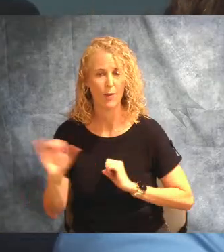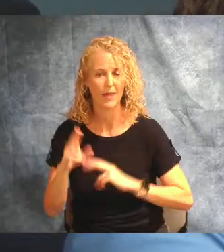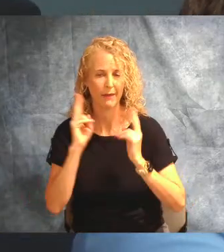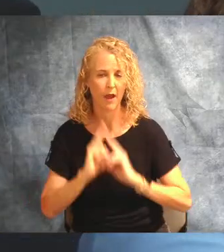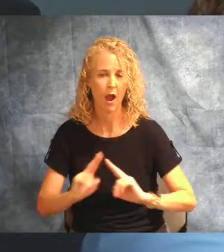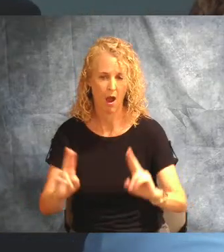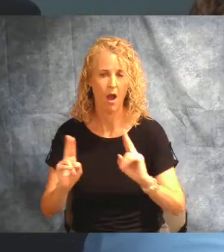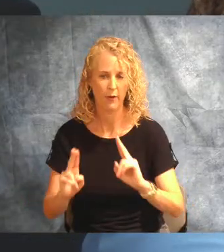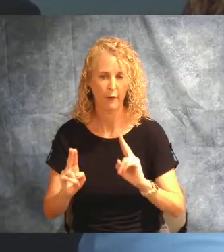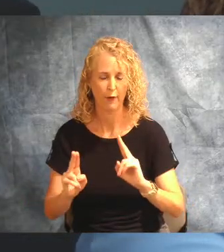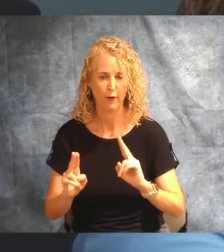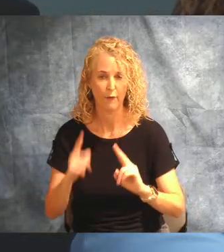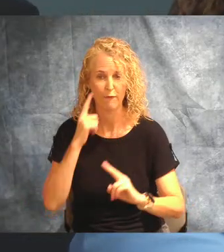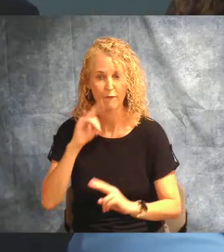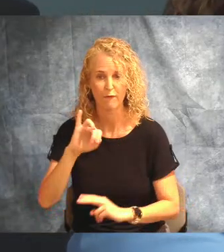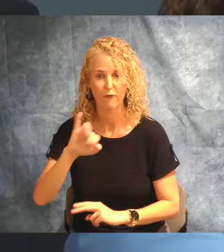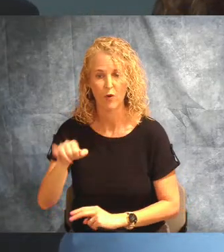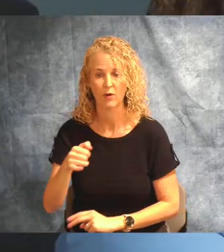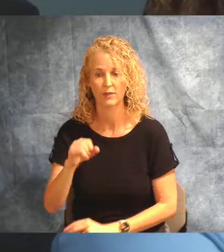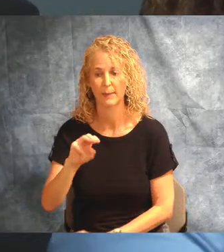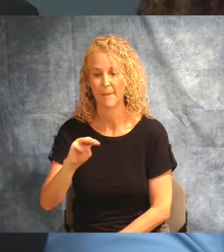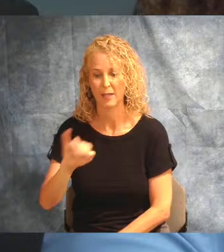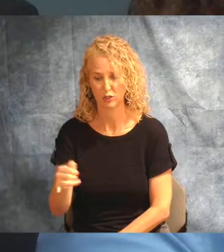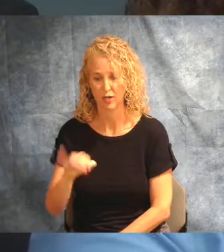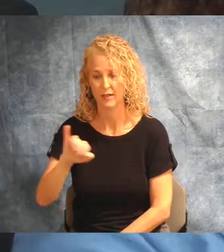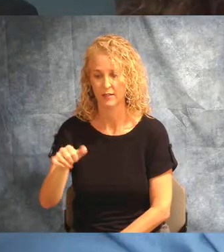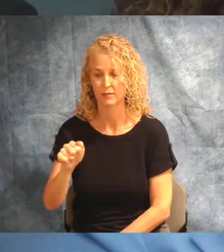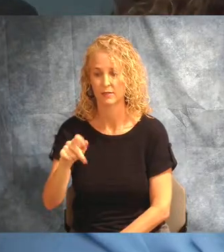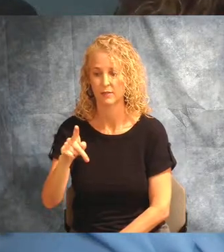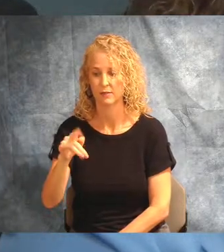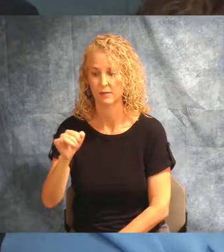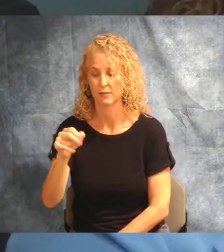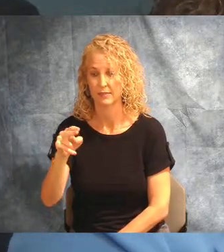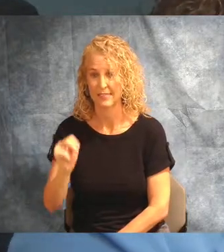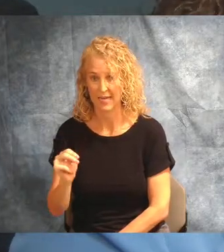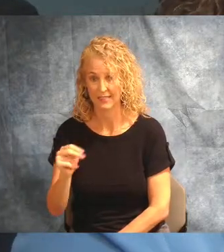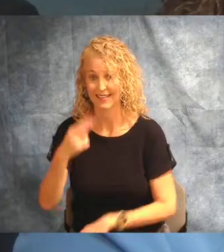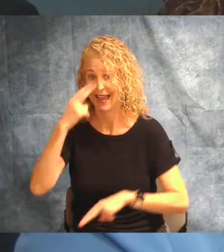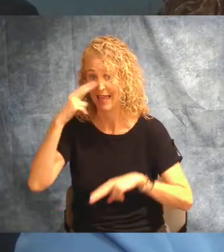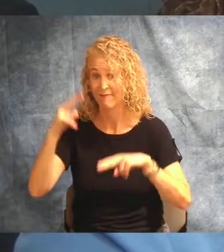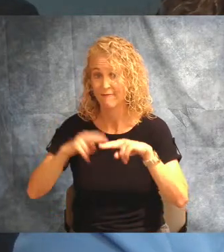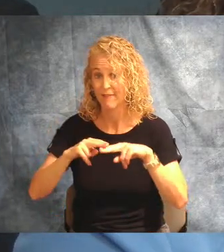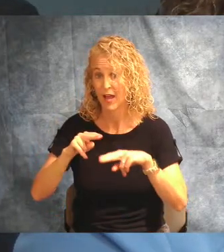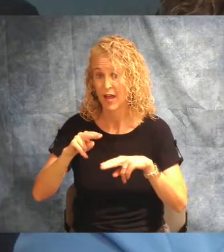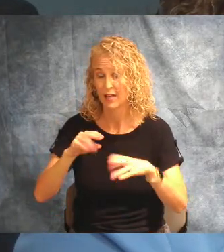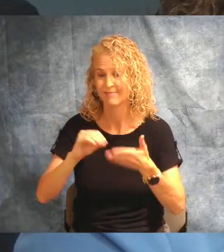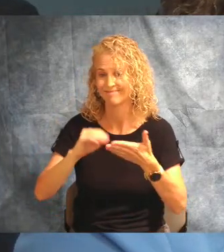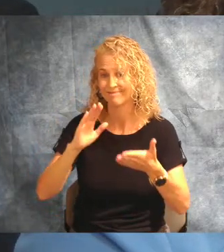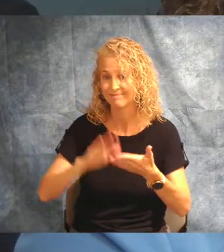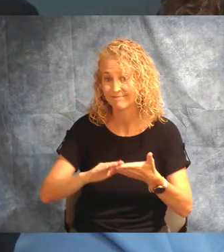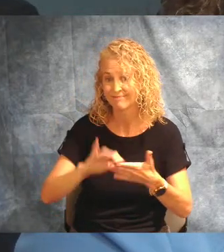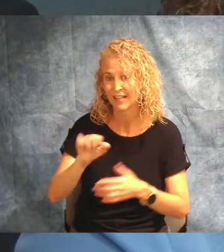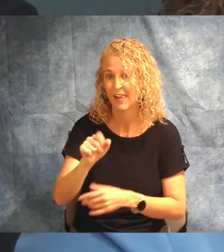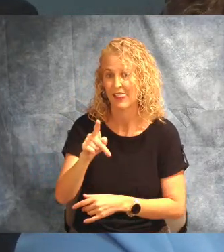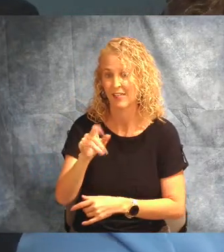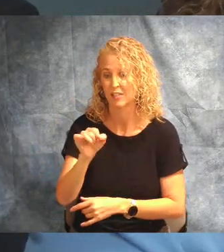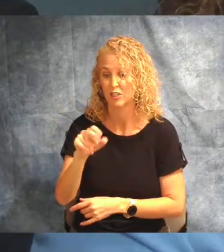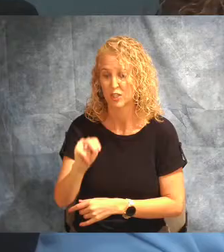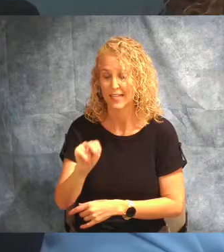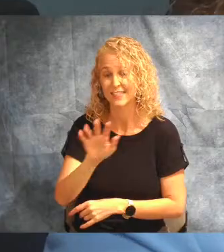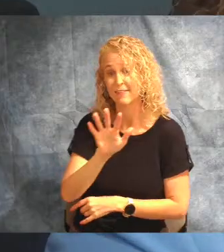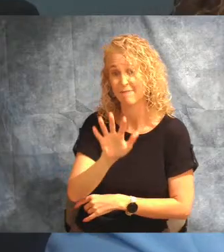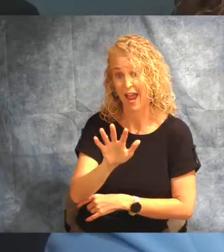to the Jacksons and Michael Jackson. And a fun note that the Jackson Five, who are incredible,